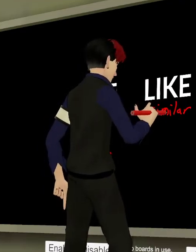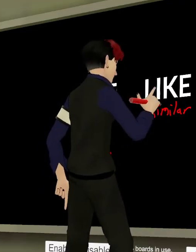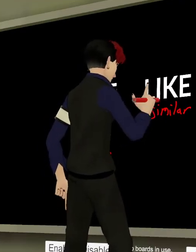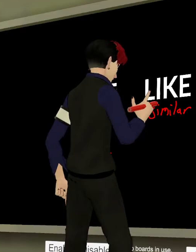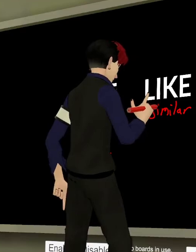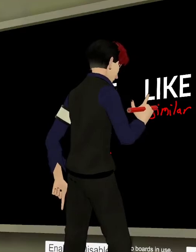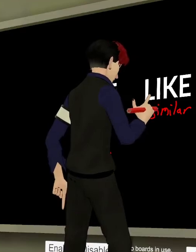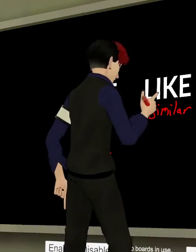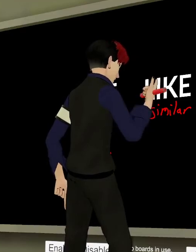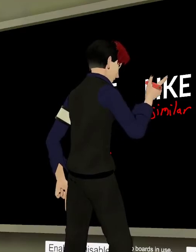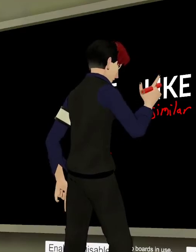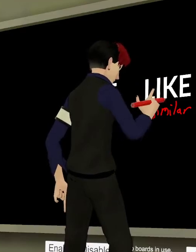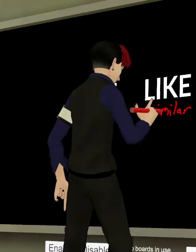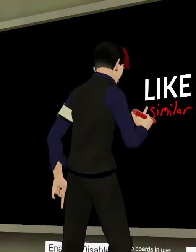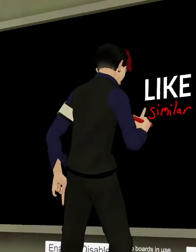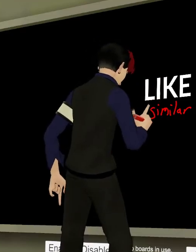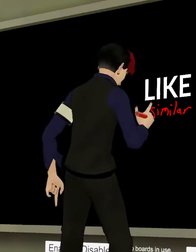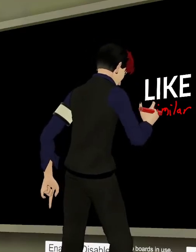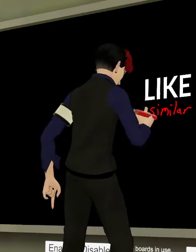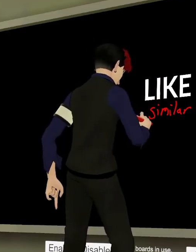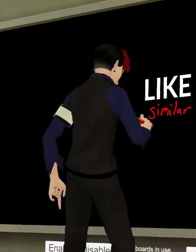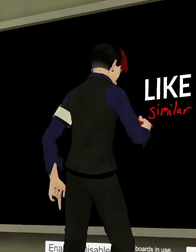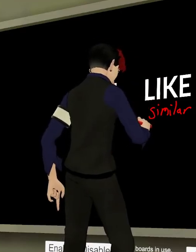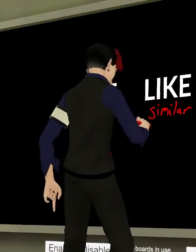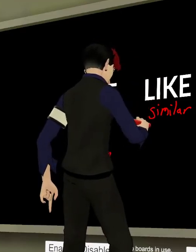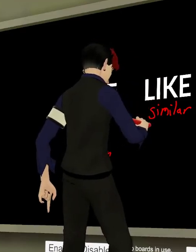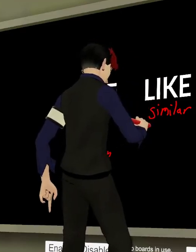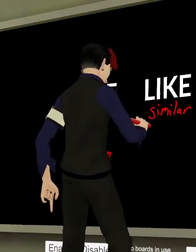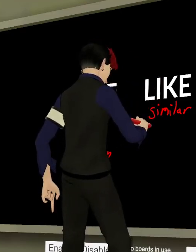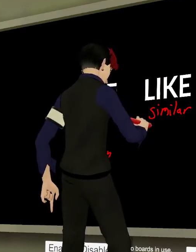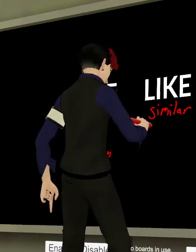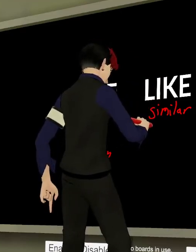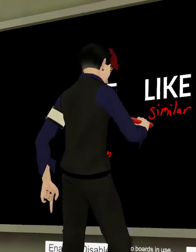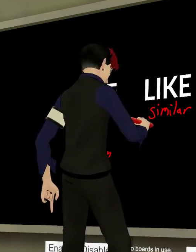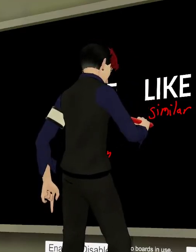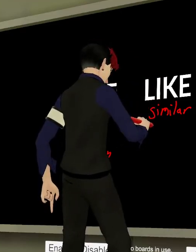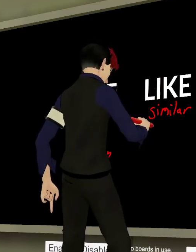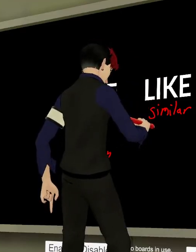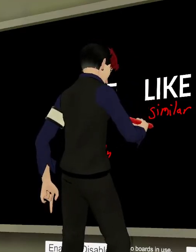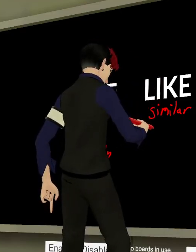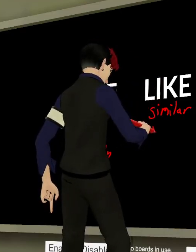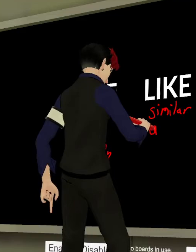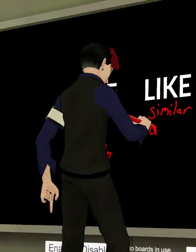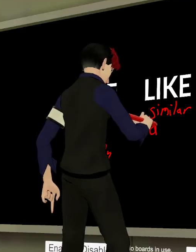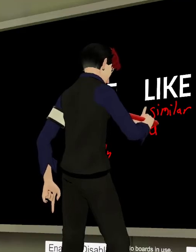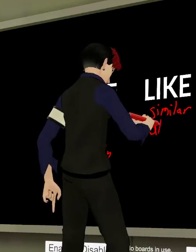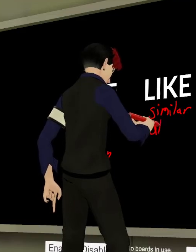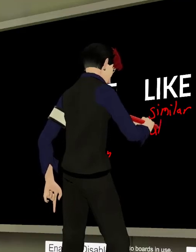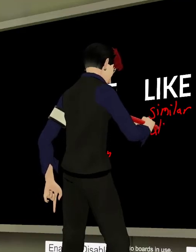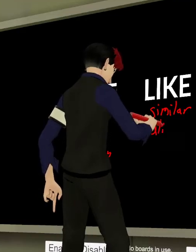i feel like i spelled that wrong but i don't know so i'm gonna leave it humm